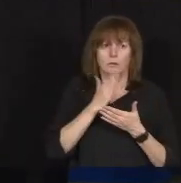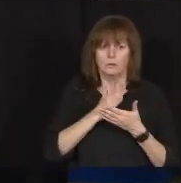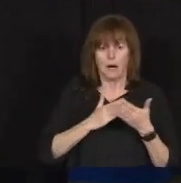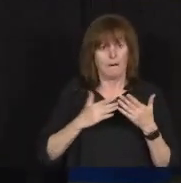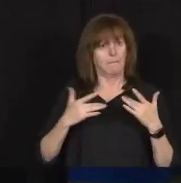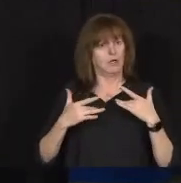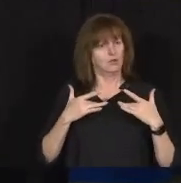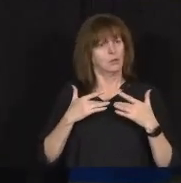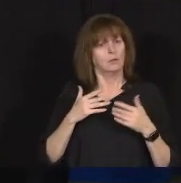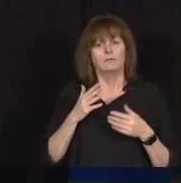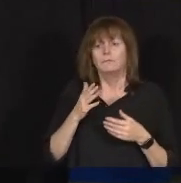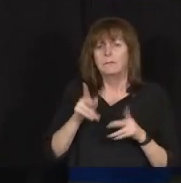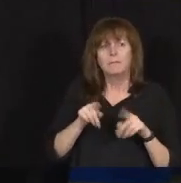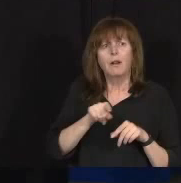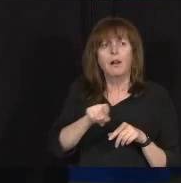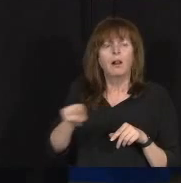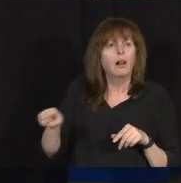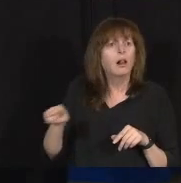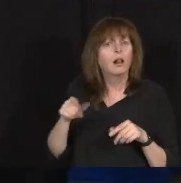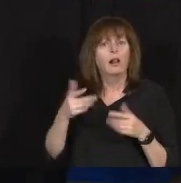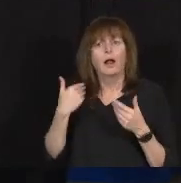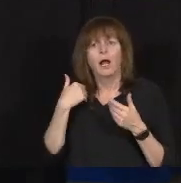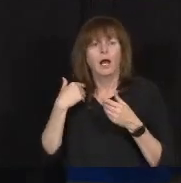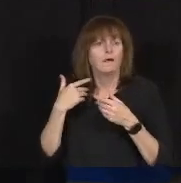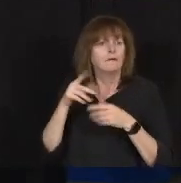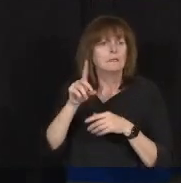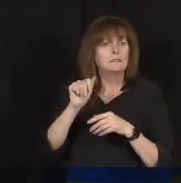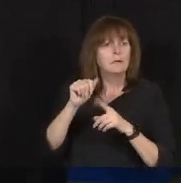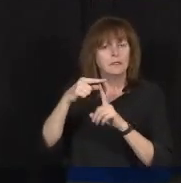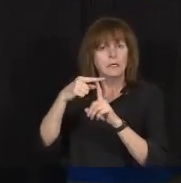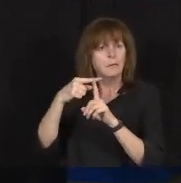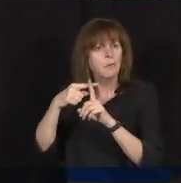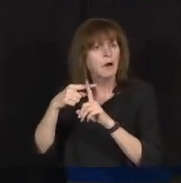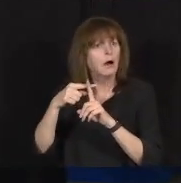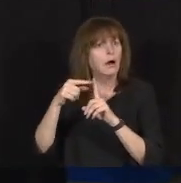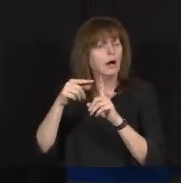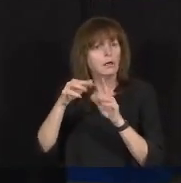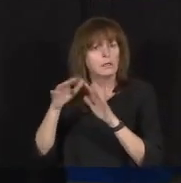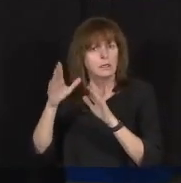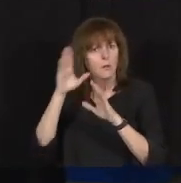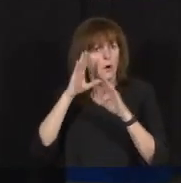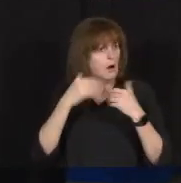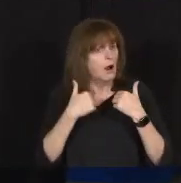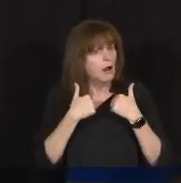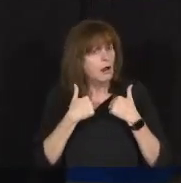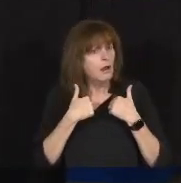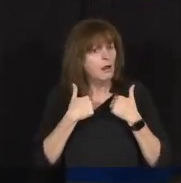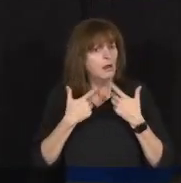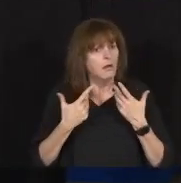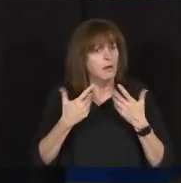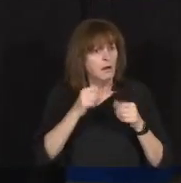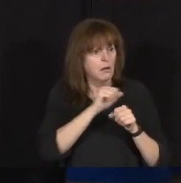hey would be cut o ut of treatment if we get to that point. T